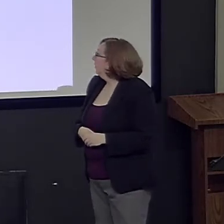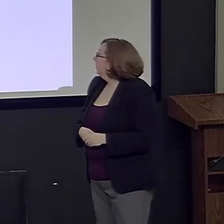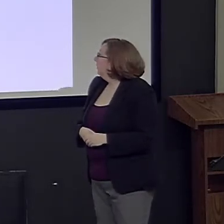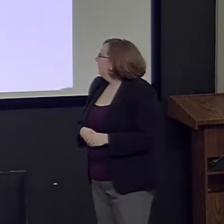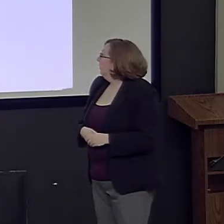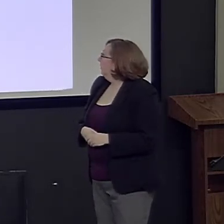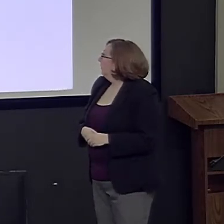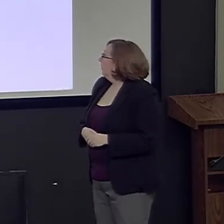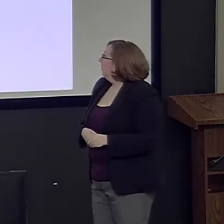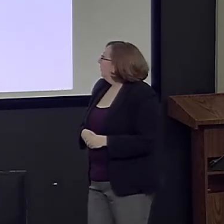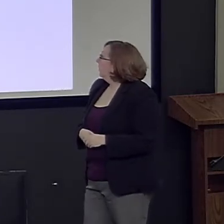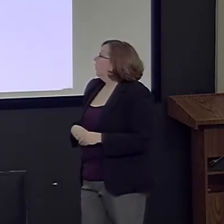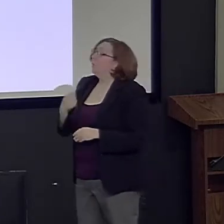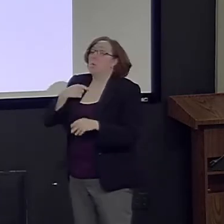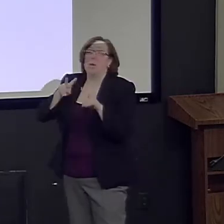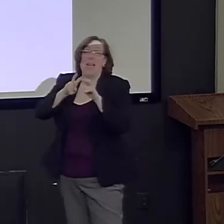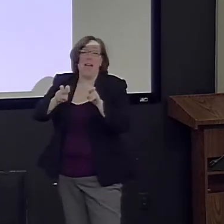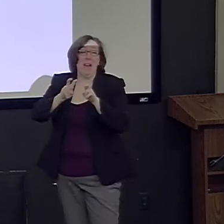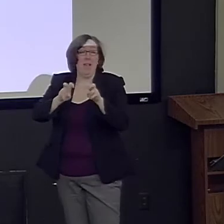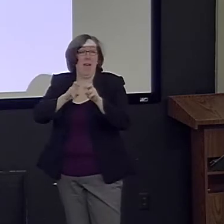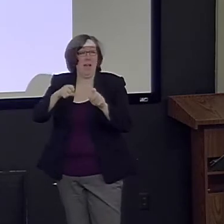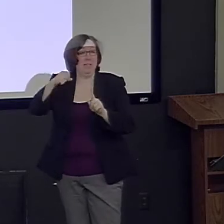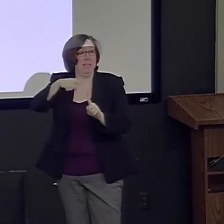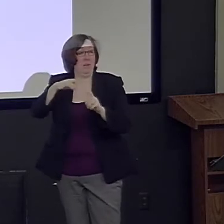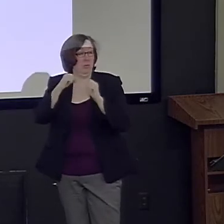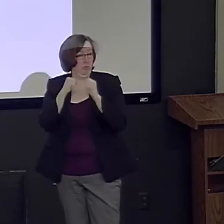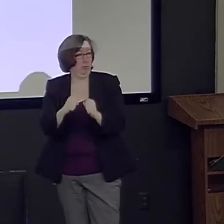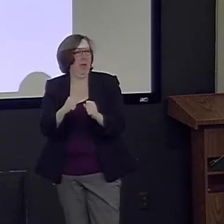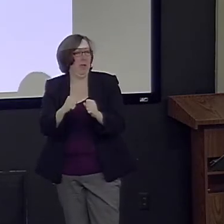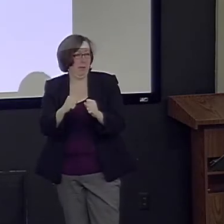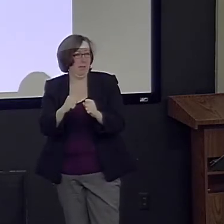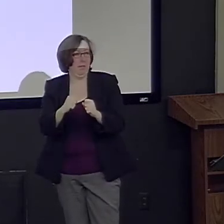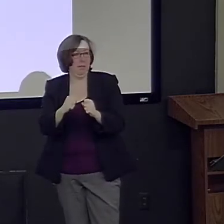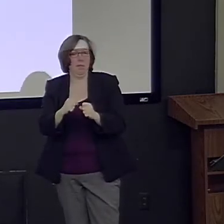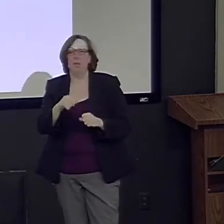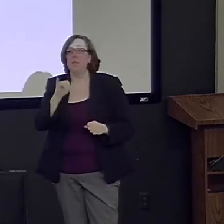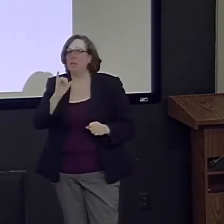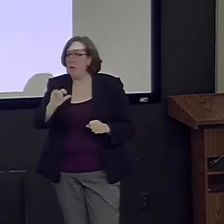the signal strength. Now this is a true region of interest analysis,